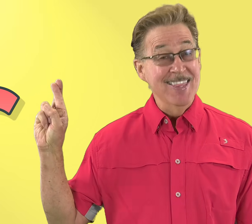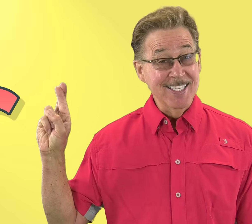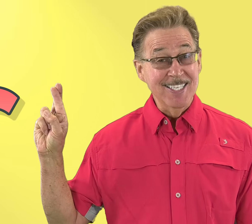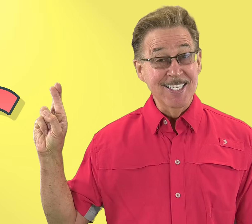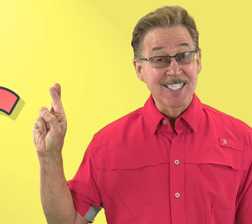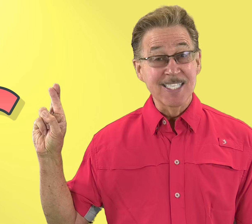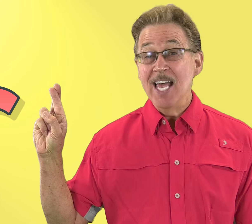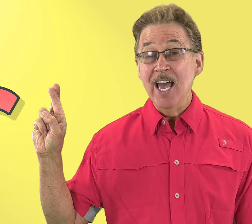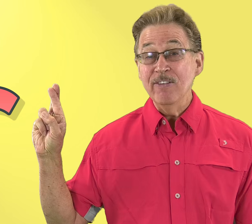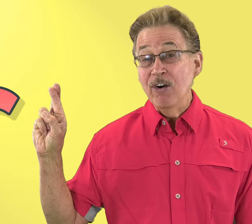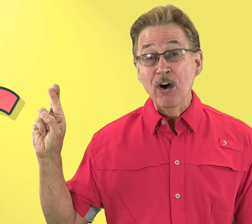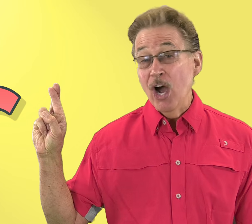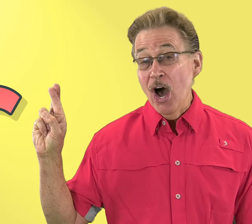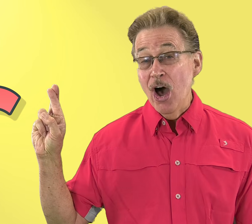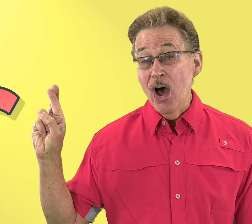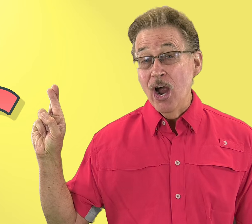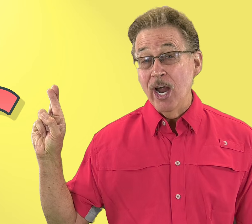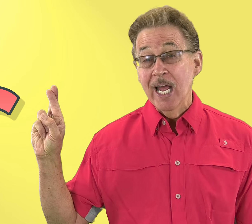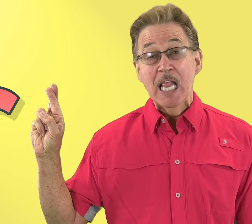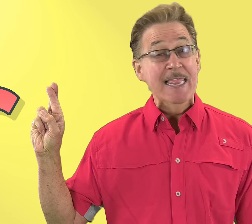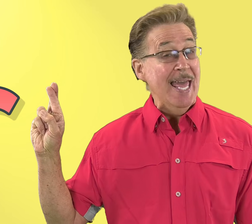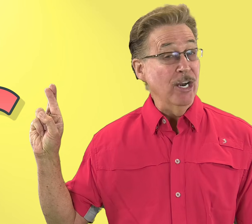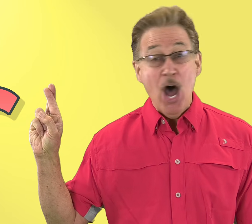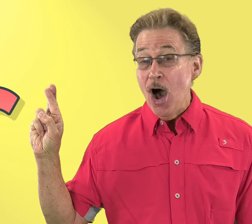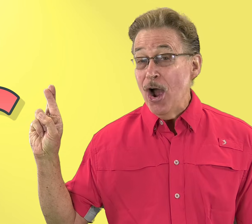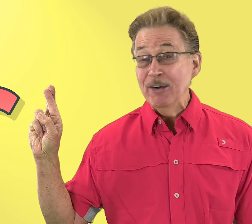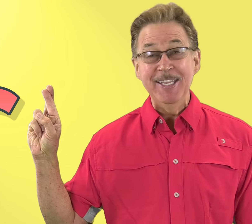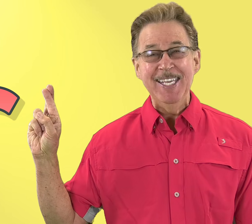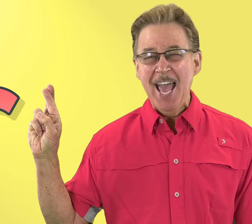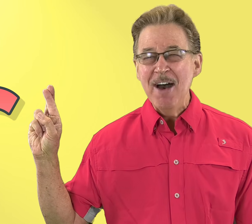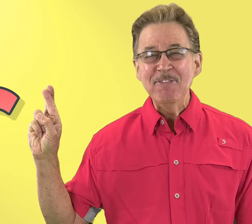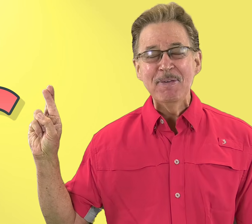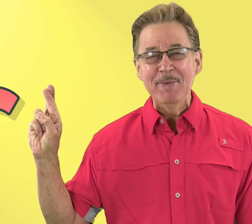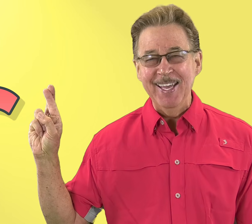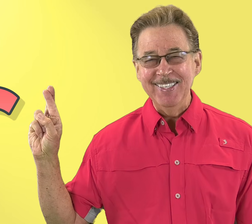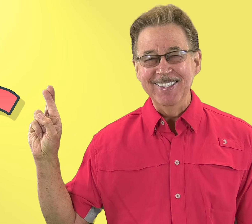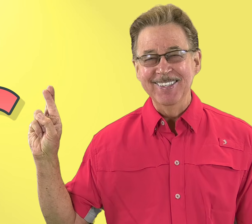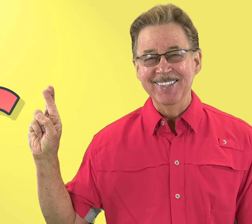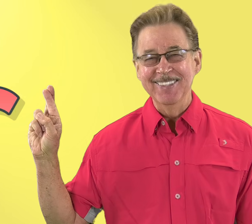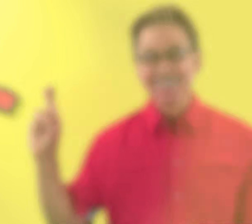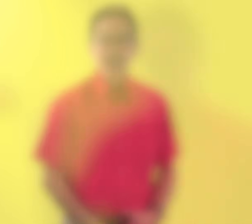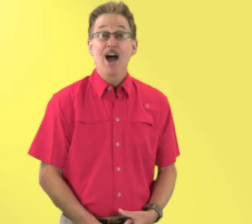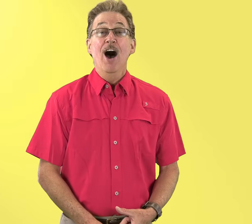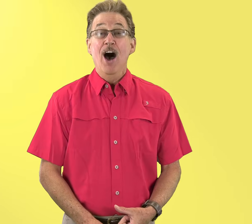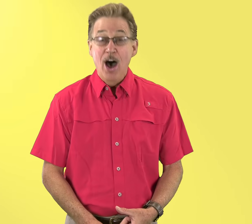This is the sign for R r Letter R r in the alphabet